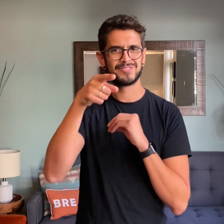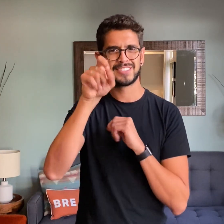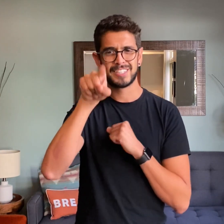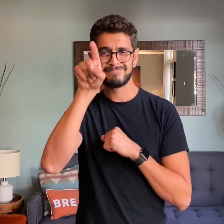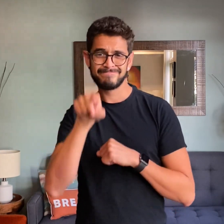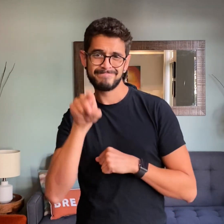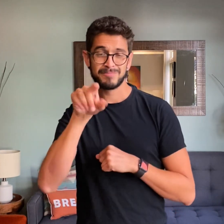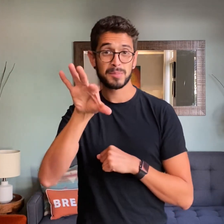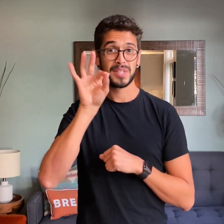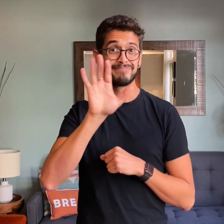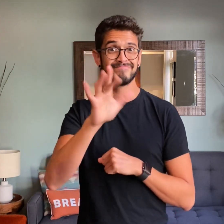After you pick your number